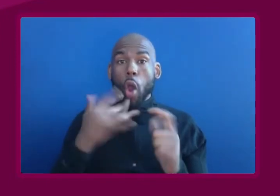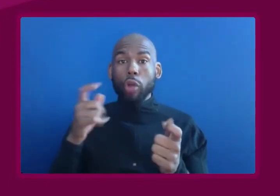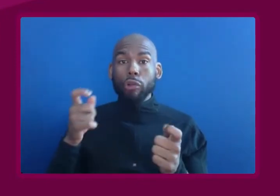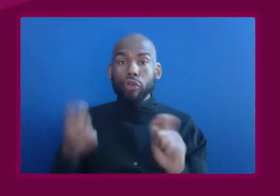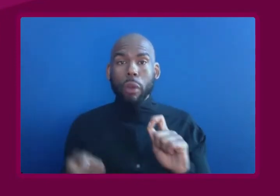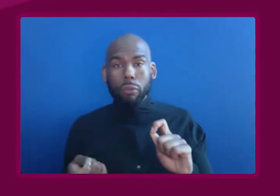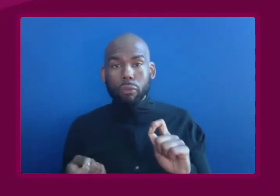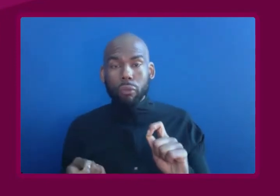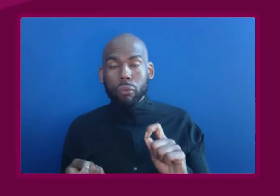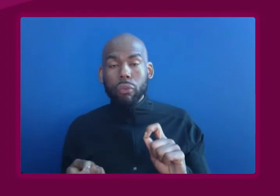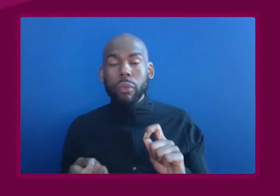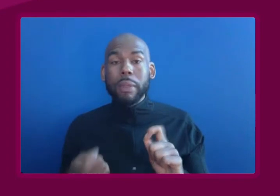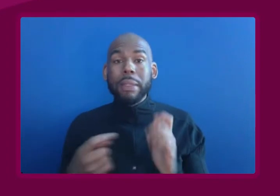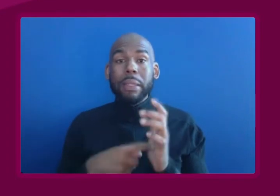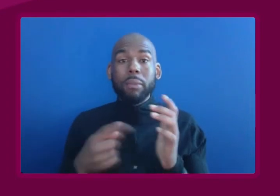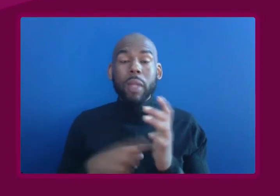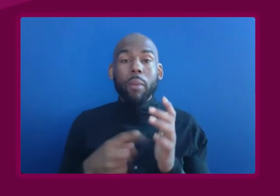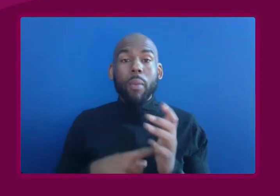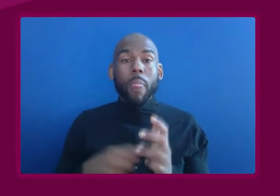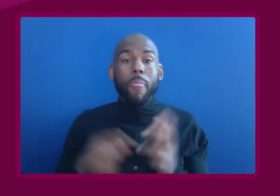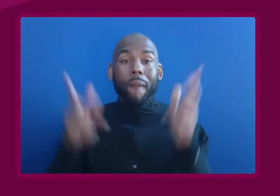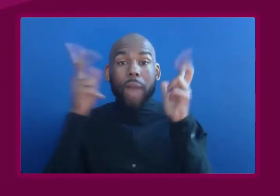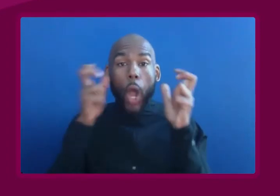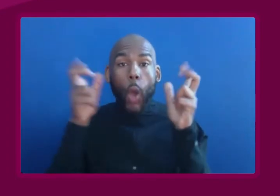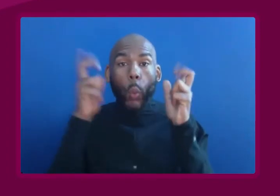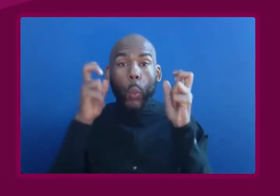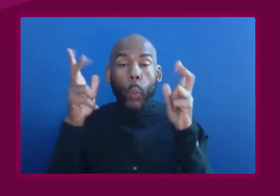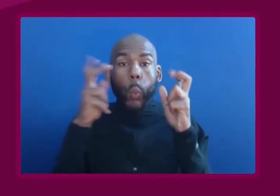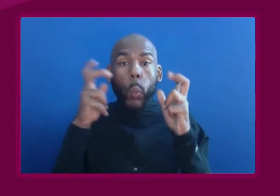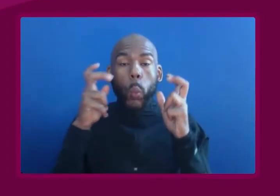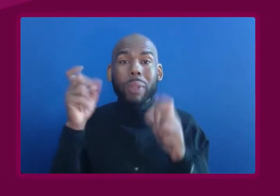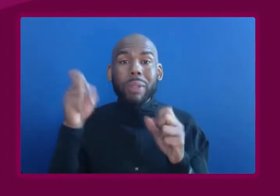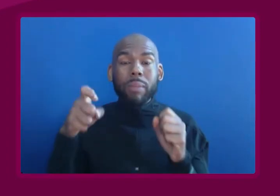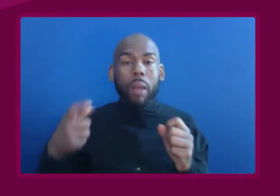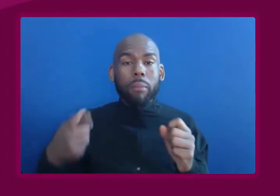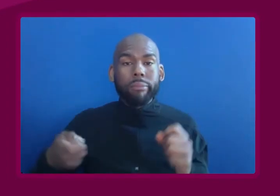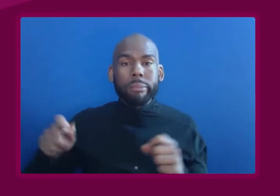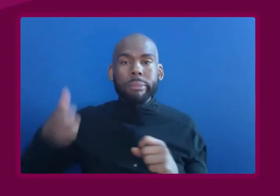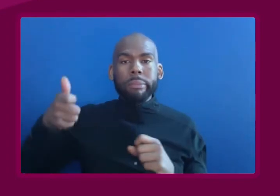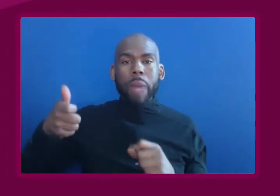The volume for certain devices or applications has to be a little bit louder.